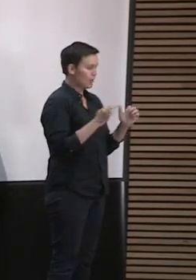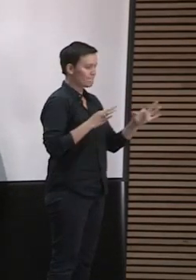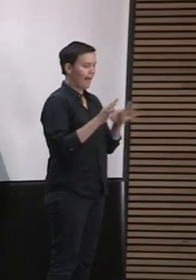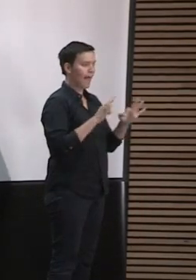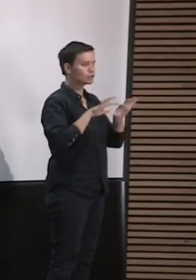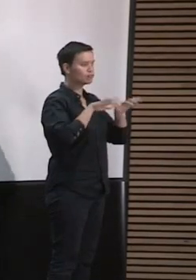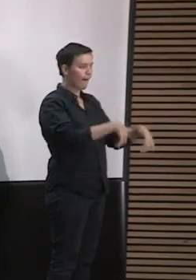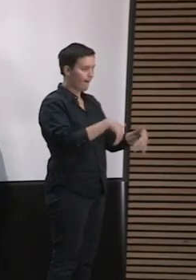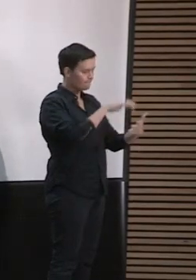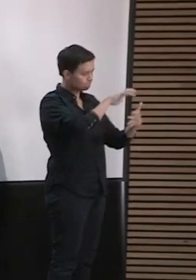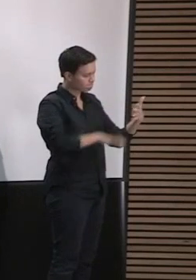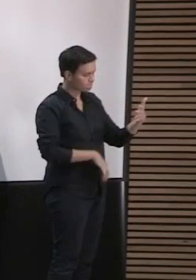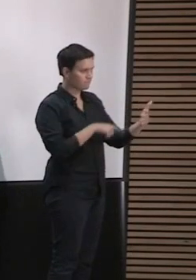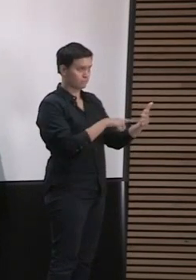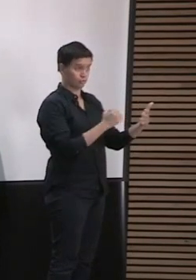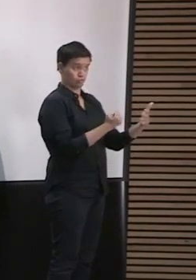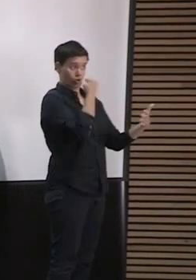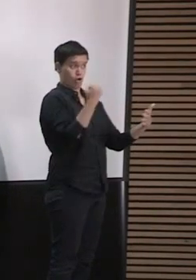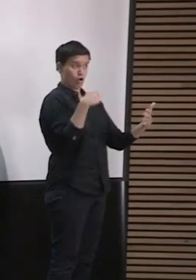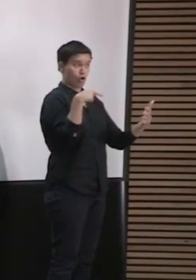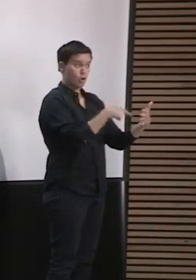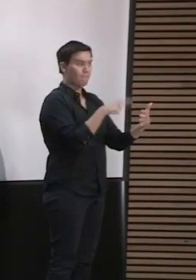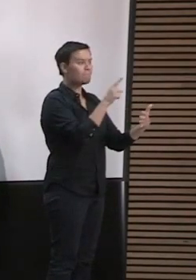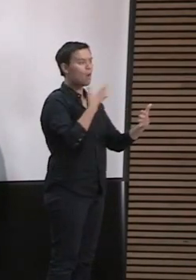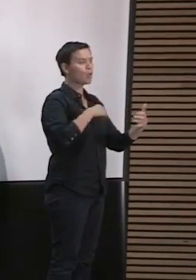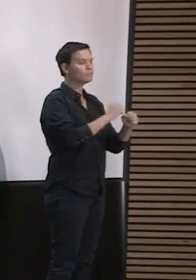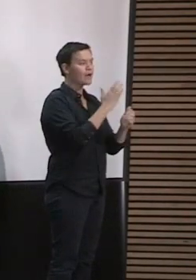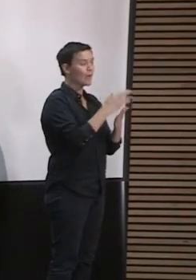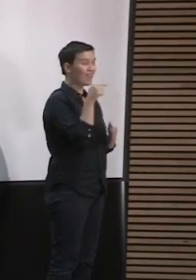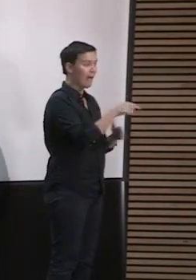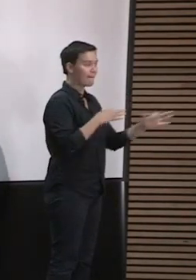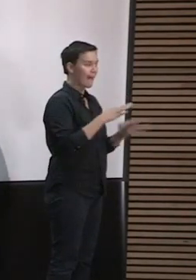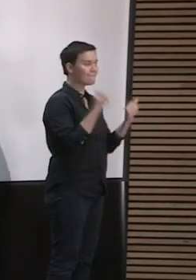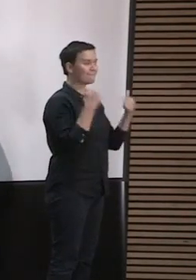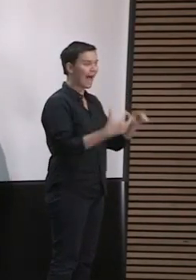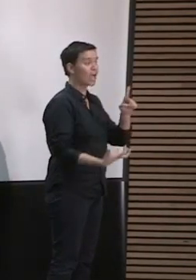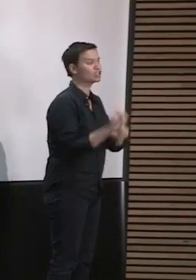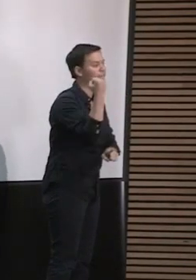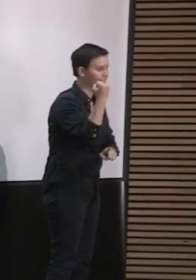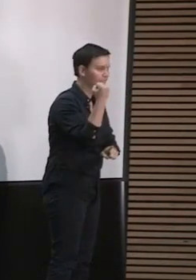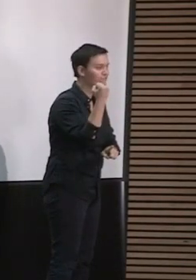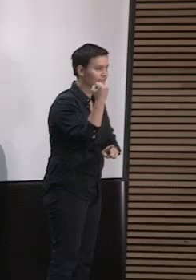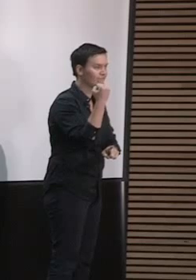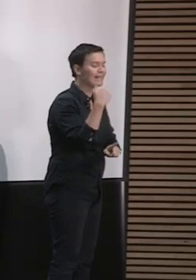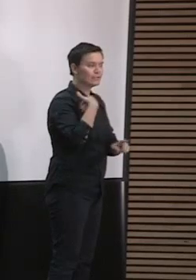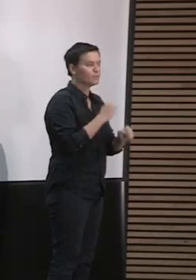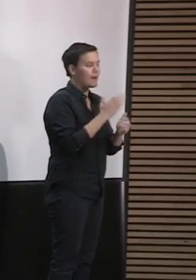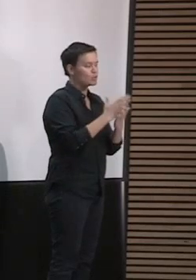testing strategy and plan, drafted by the Ministry of Health, which is very robust. What we need to do is assure